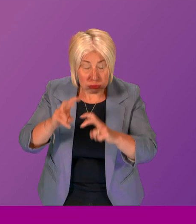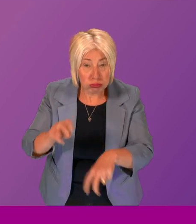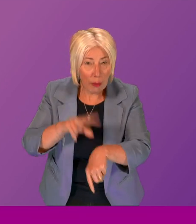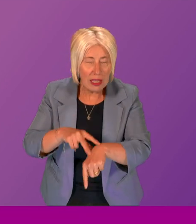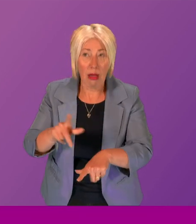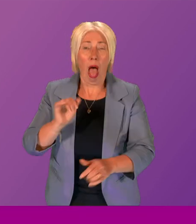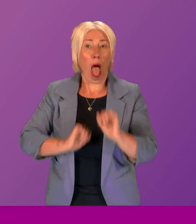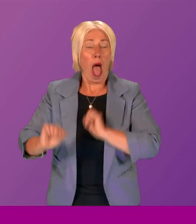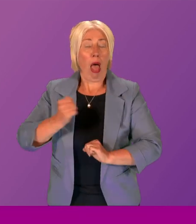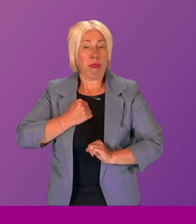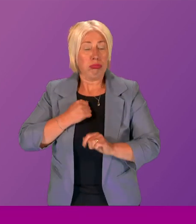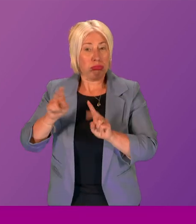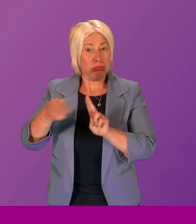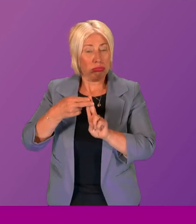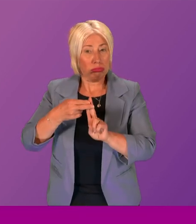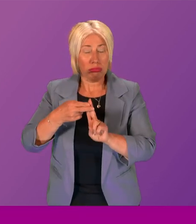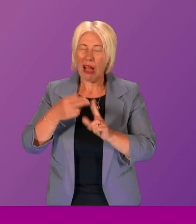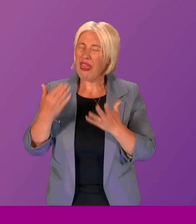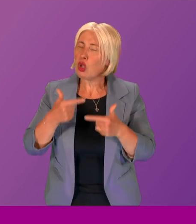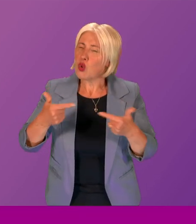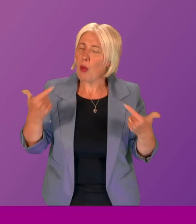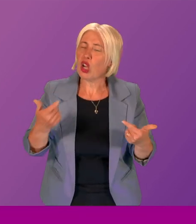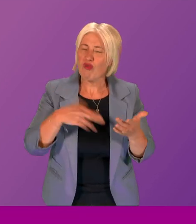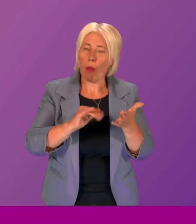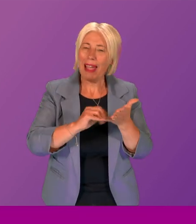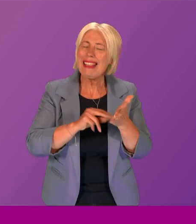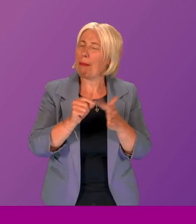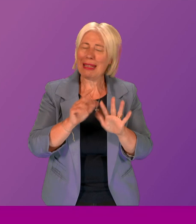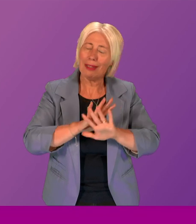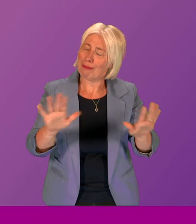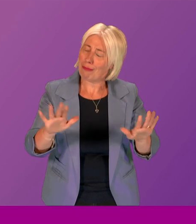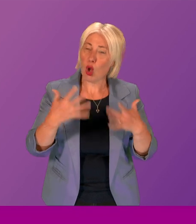is overreach by the Scottish National Party. How long will it take before the hate crime